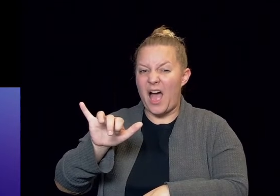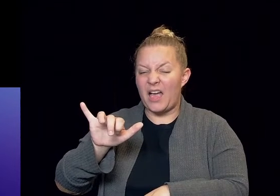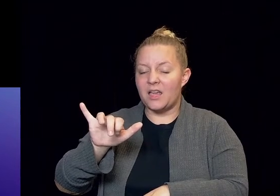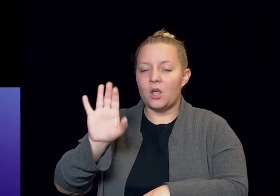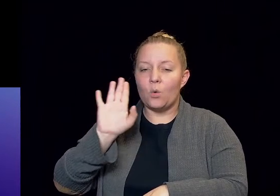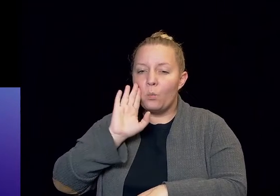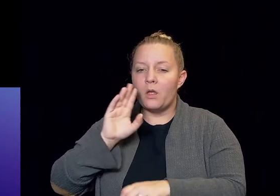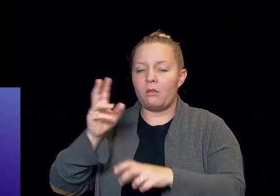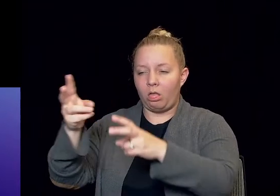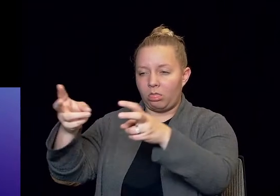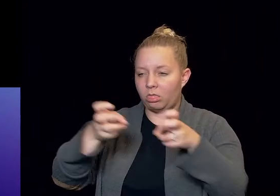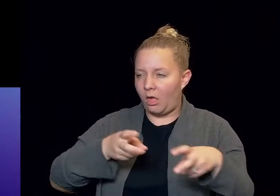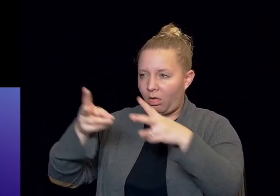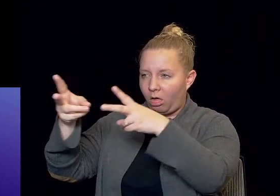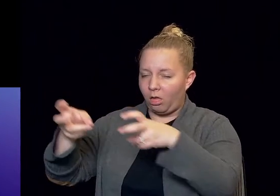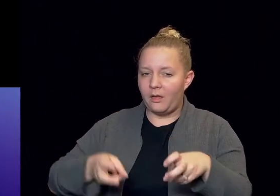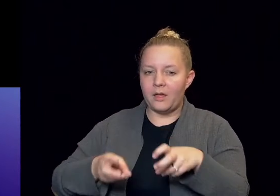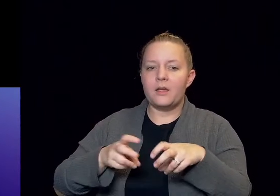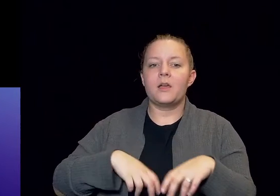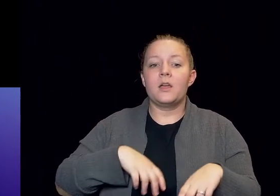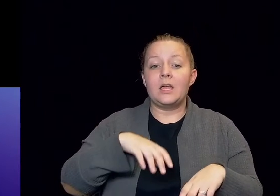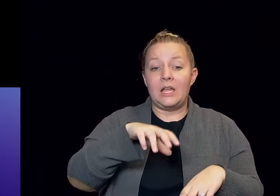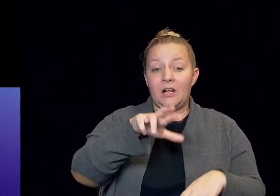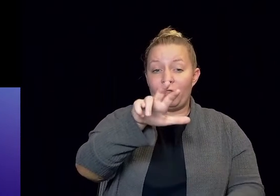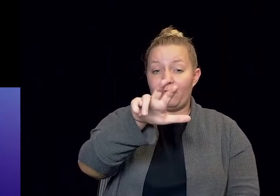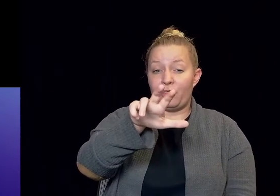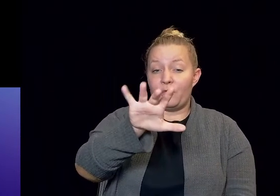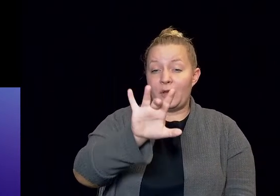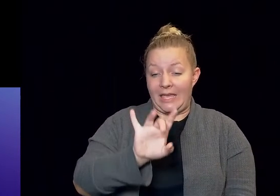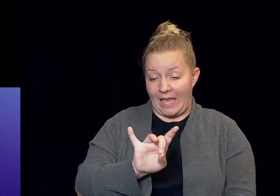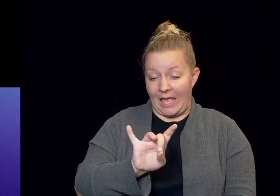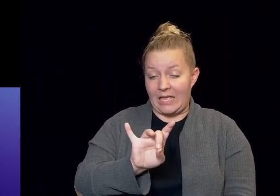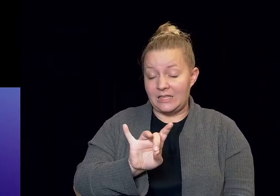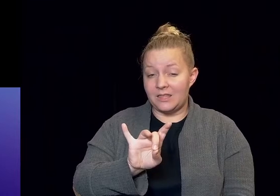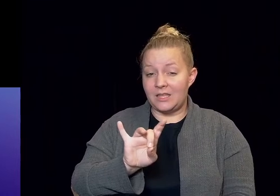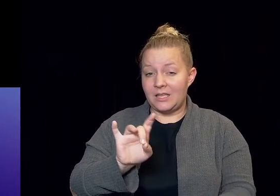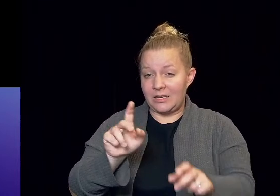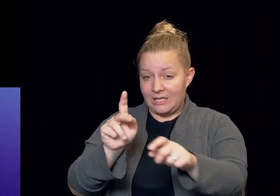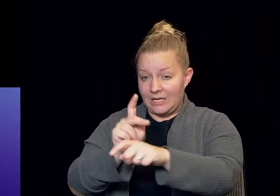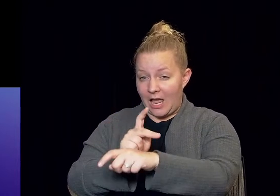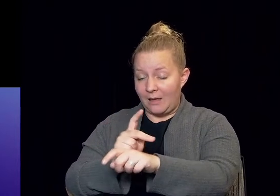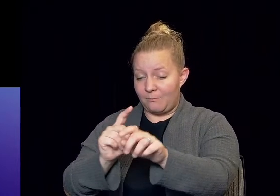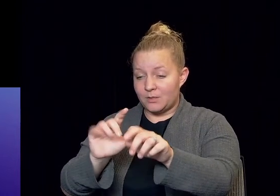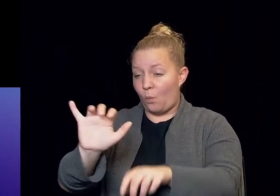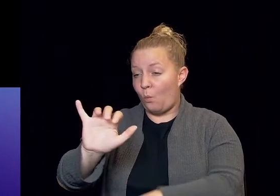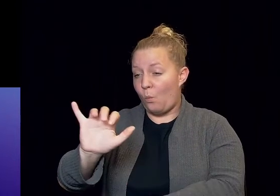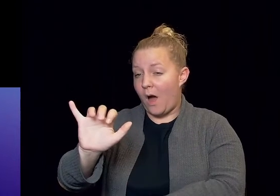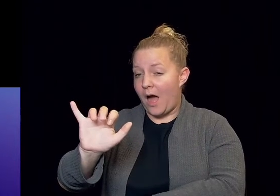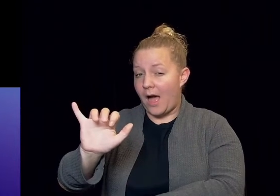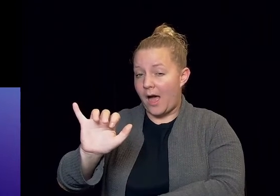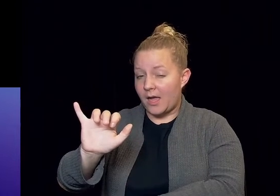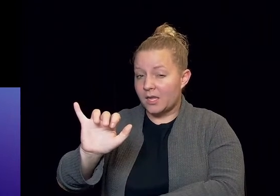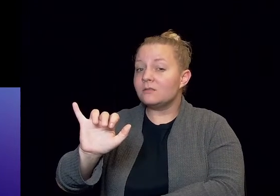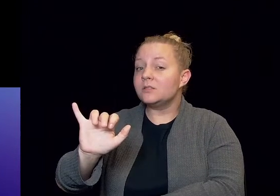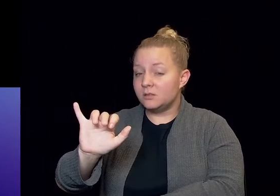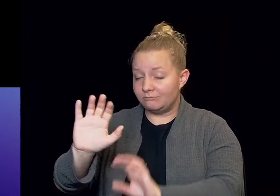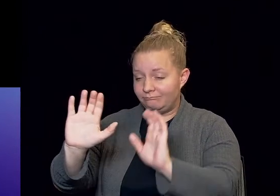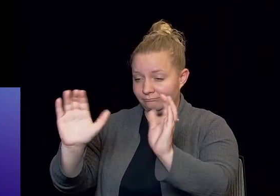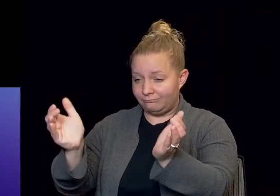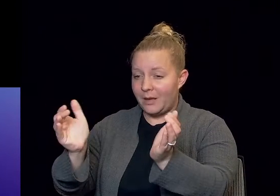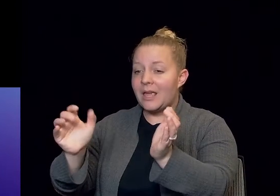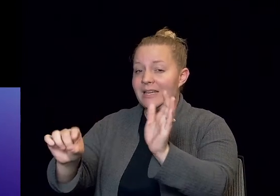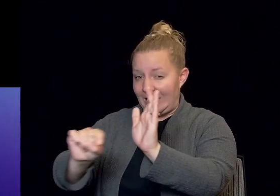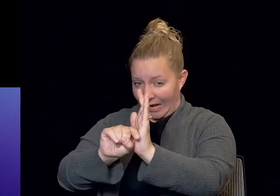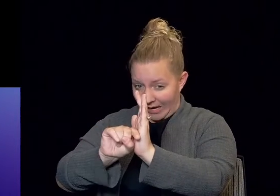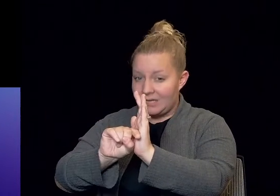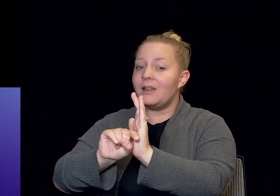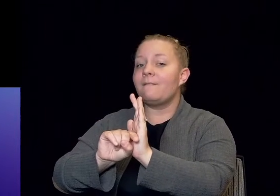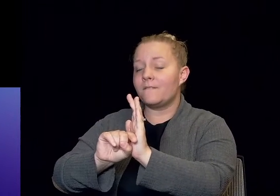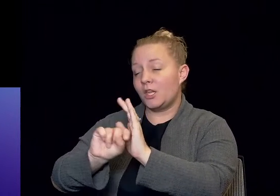x is 3/8 times y which is negative 2 and 2/9. And then, this is one more practice for us. So,